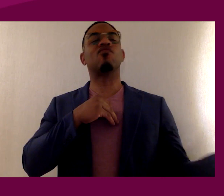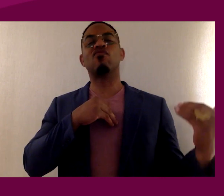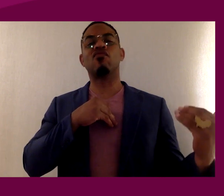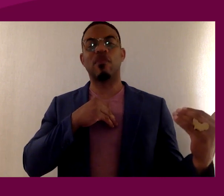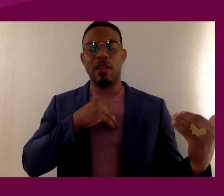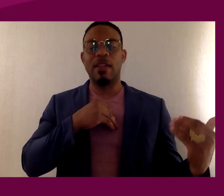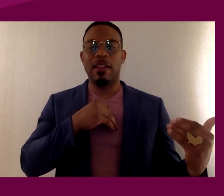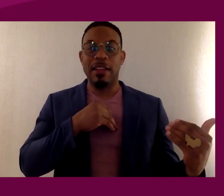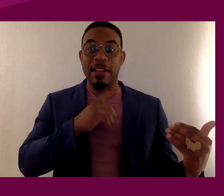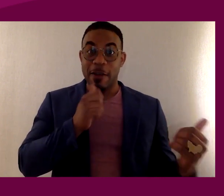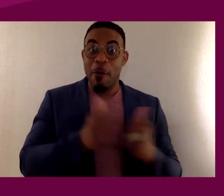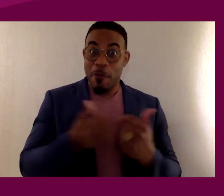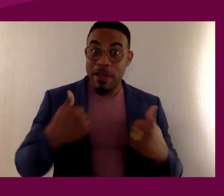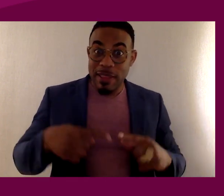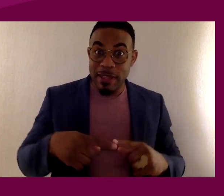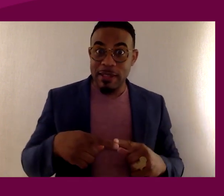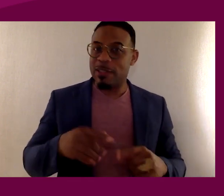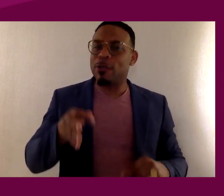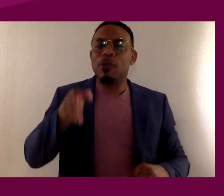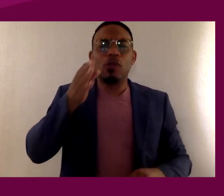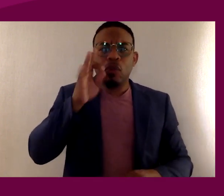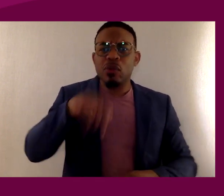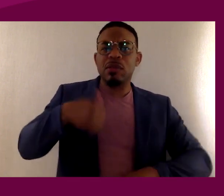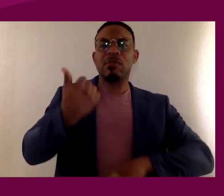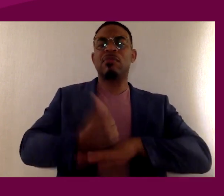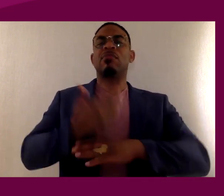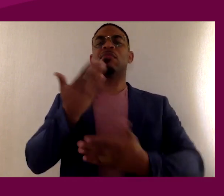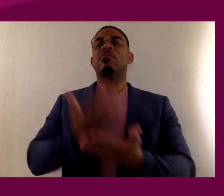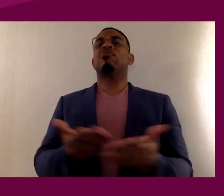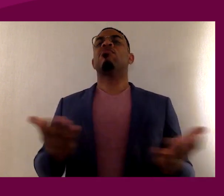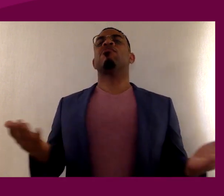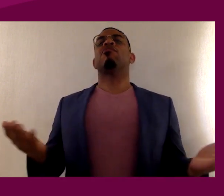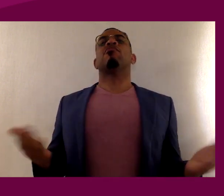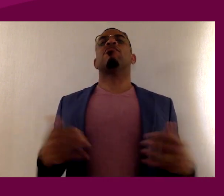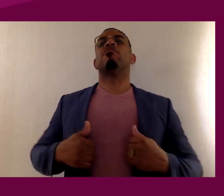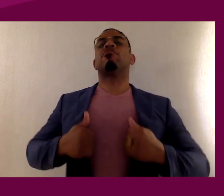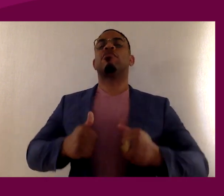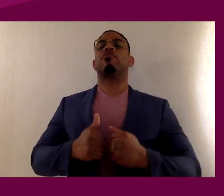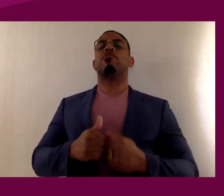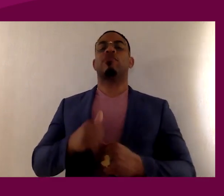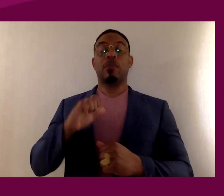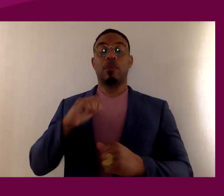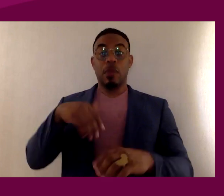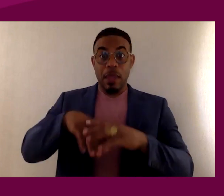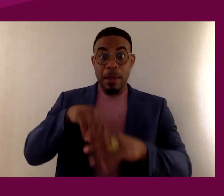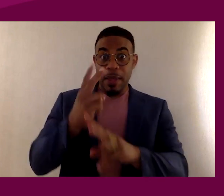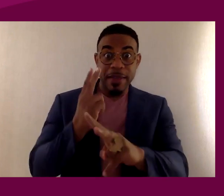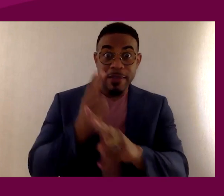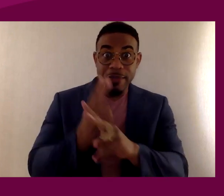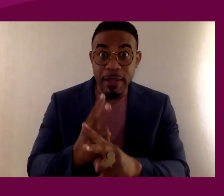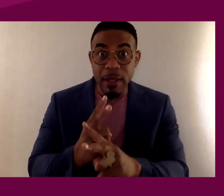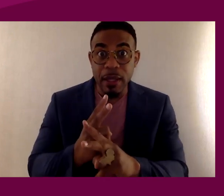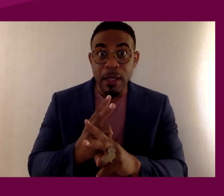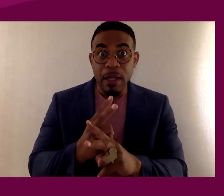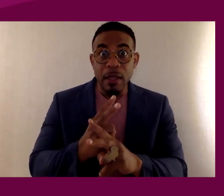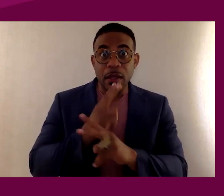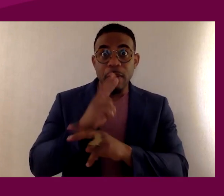come along. So they came along and they were with us. As soon as we arrived, as we're coming out